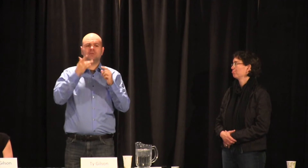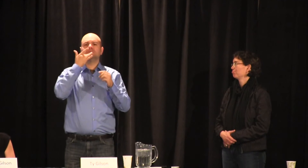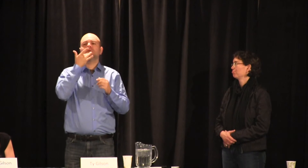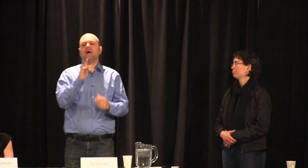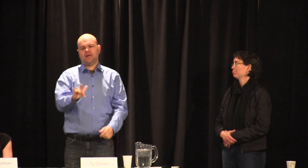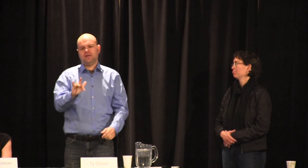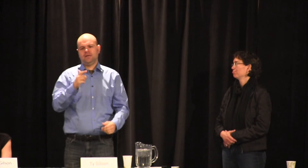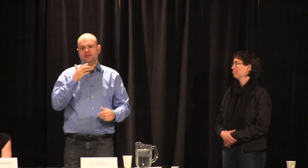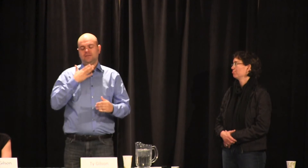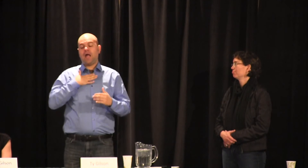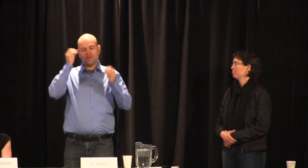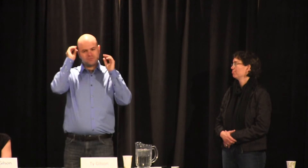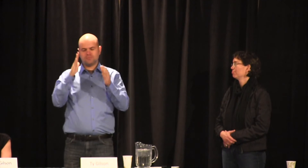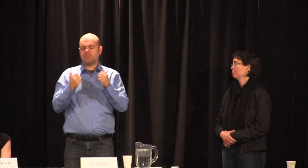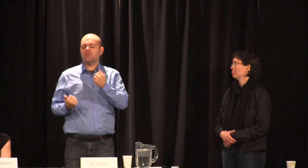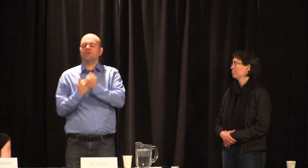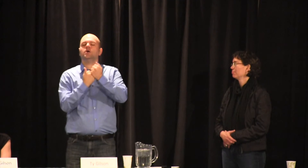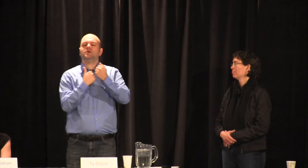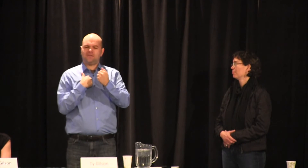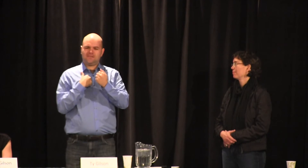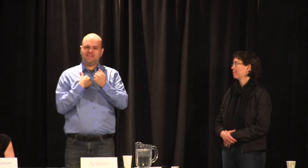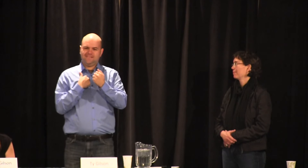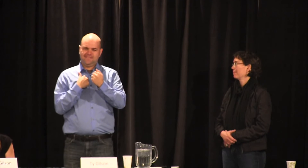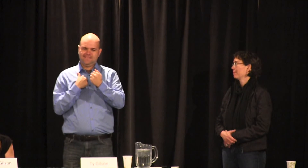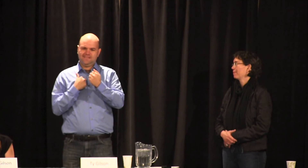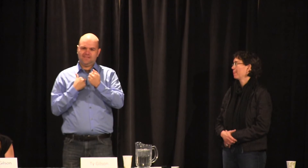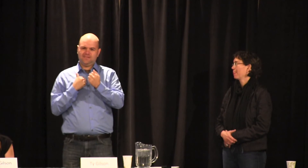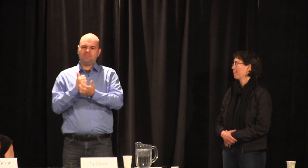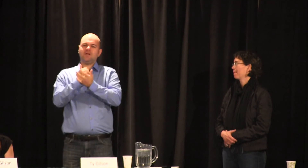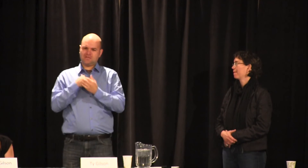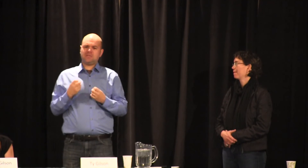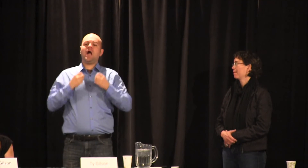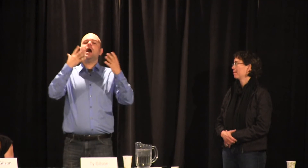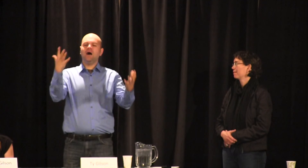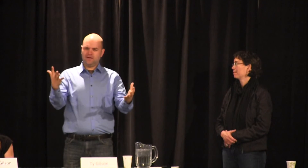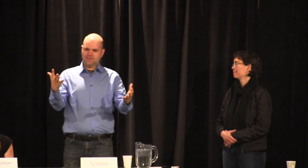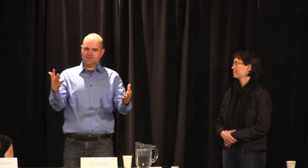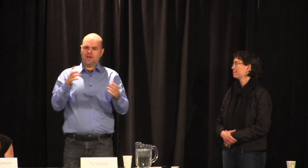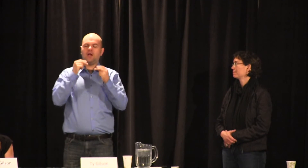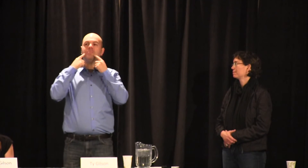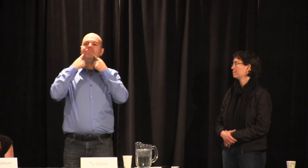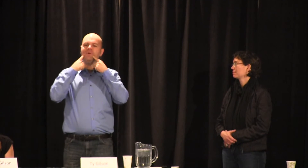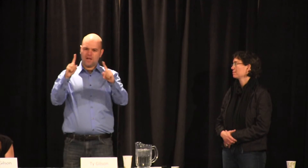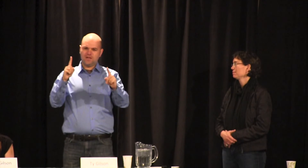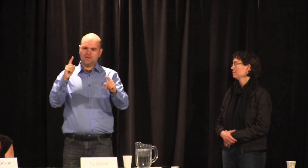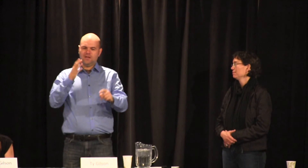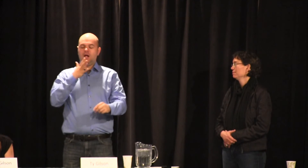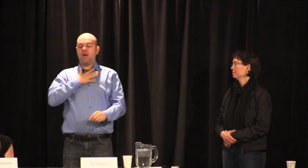what was going on in class. But then I was lucky because my teacher was also supportive and was really helpful.